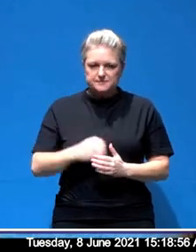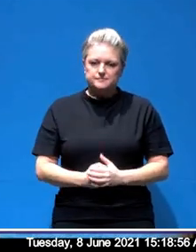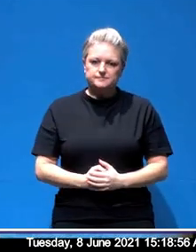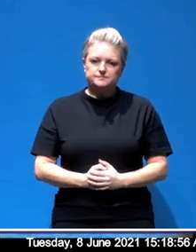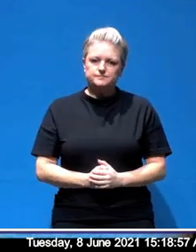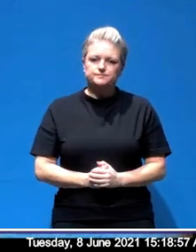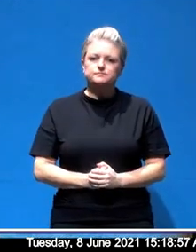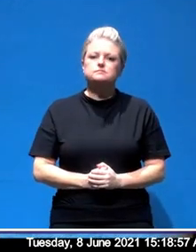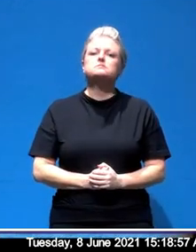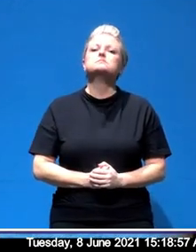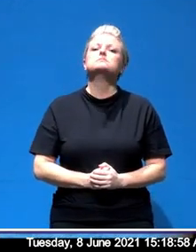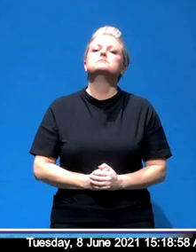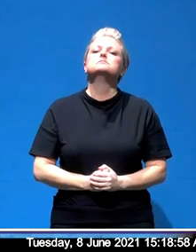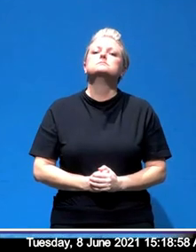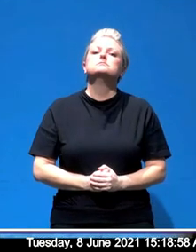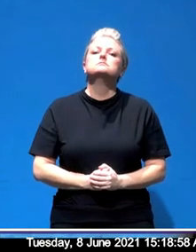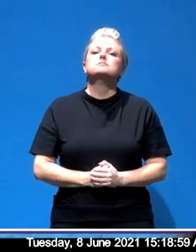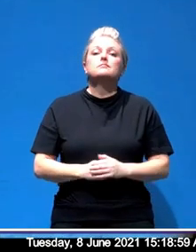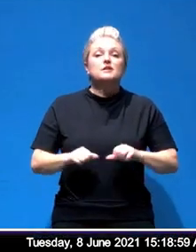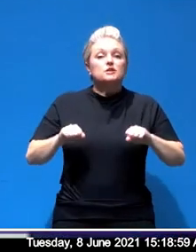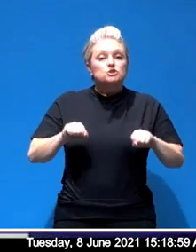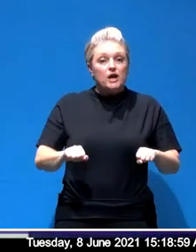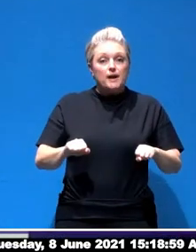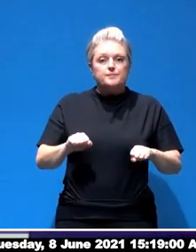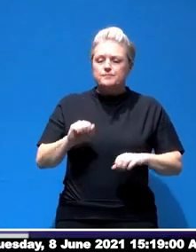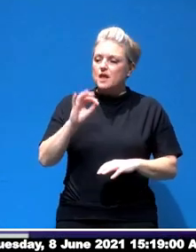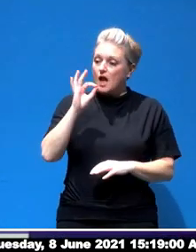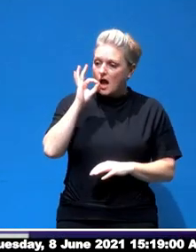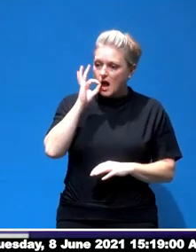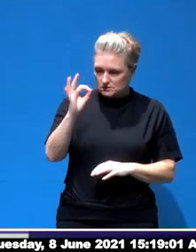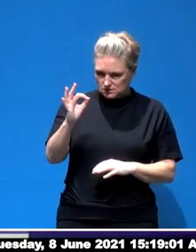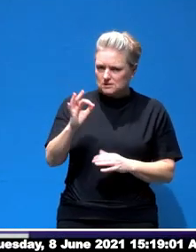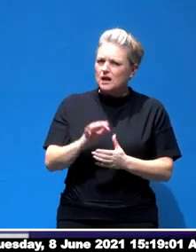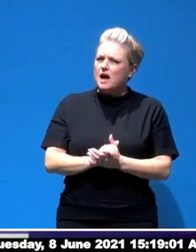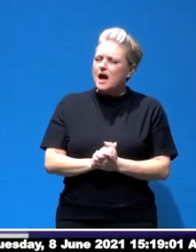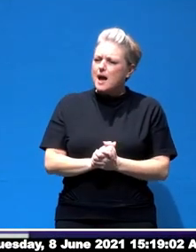What led you specifically to form the view that there was an issue of